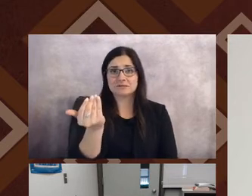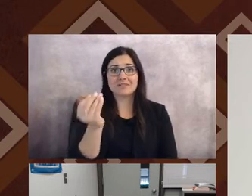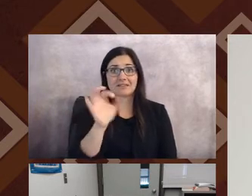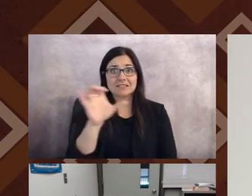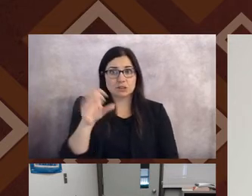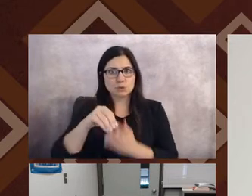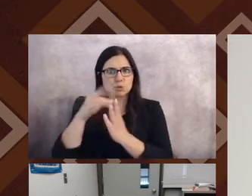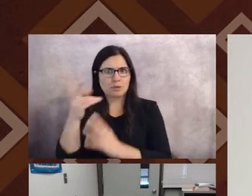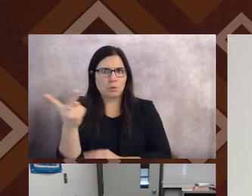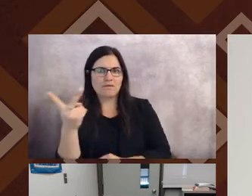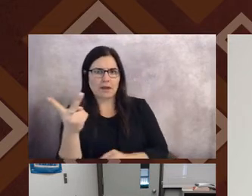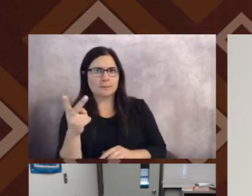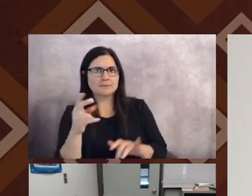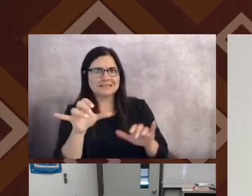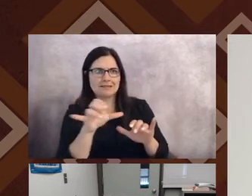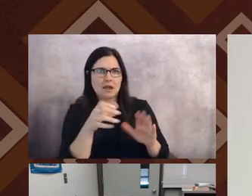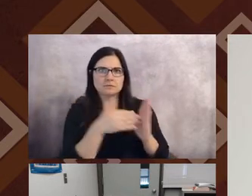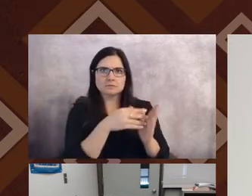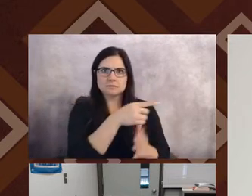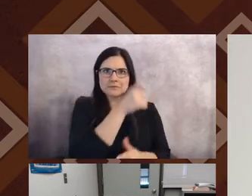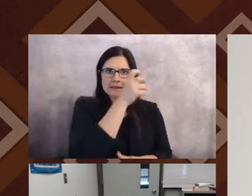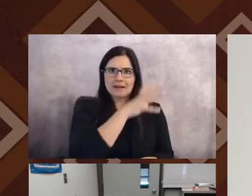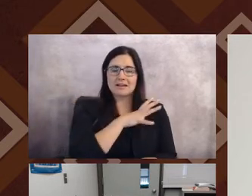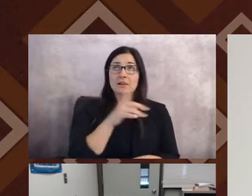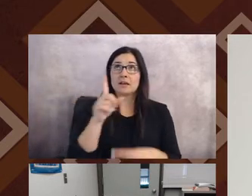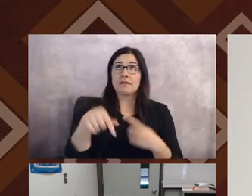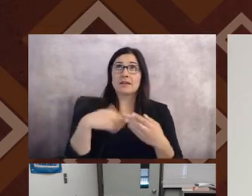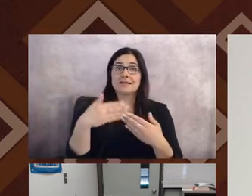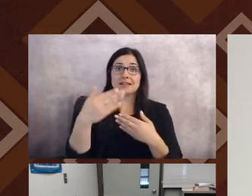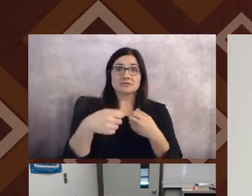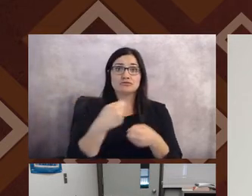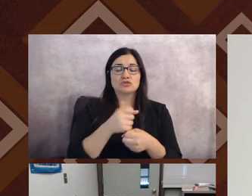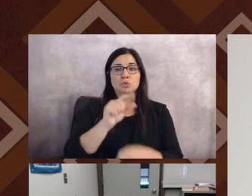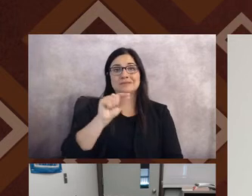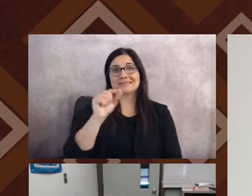and then I think it was probably 2016 when when one of the, one of the